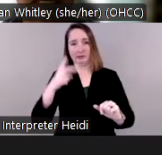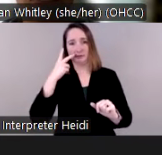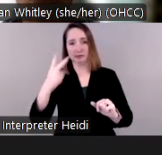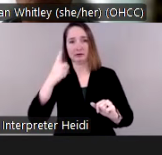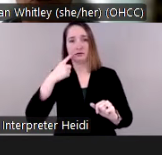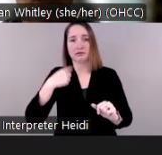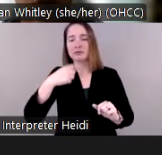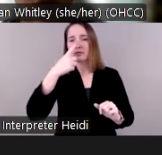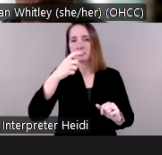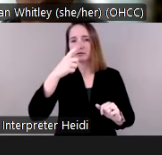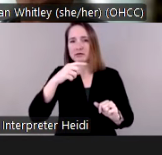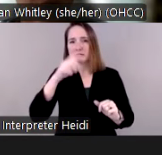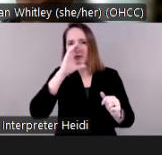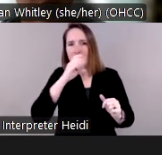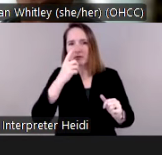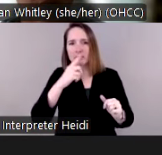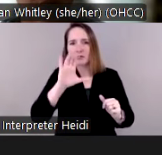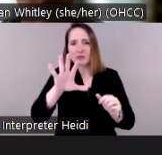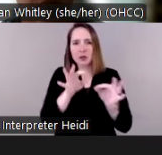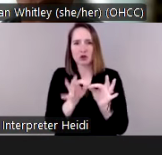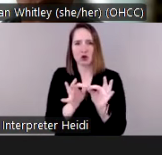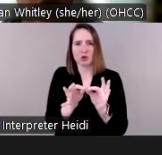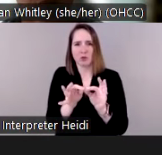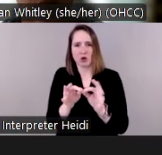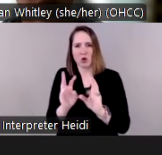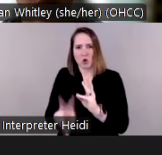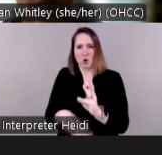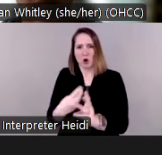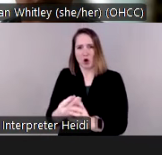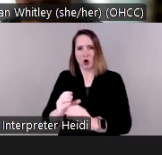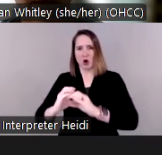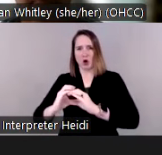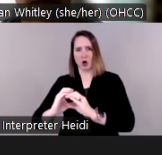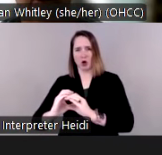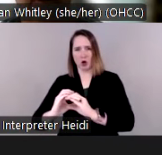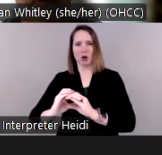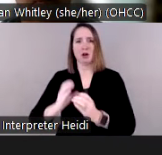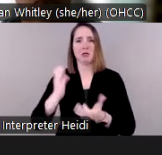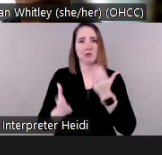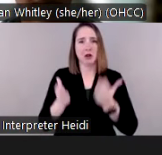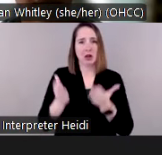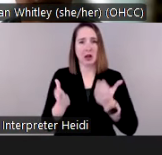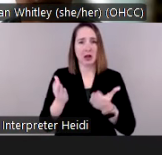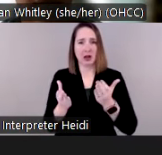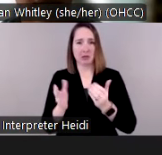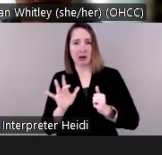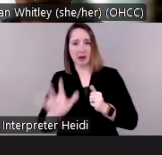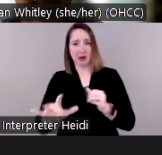is to look for your interpreter globe. Look for your interpreter globe. It